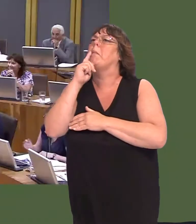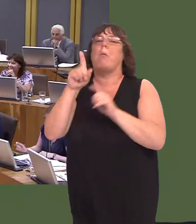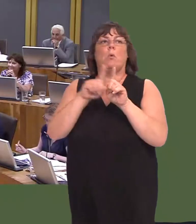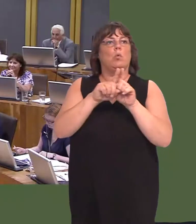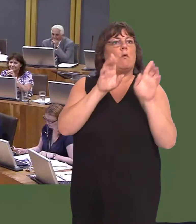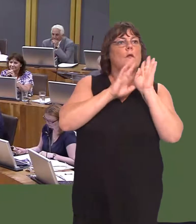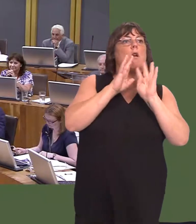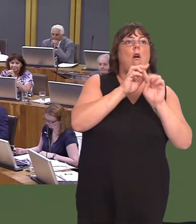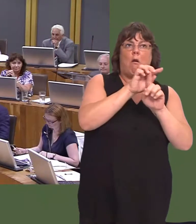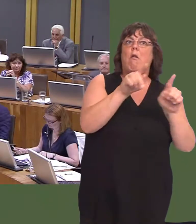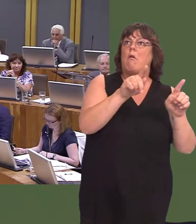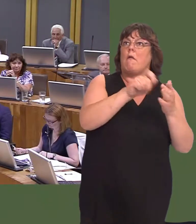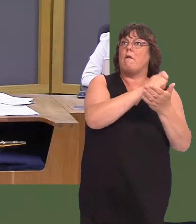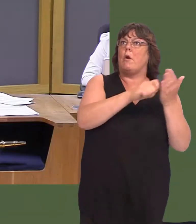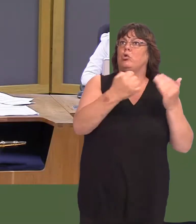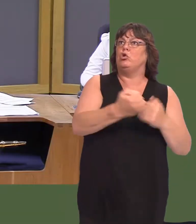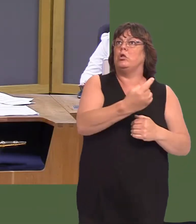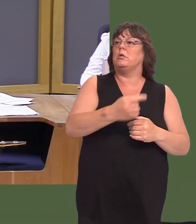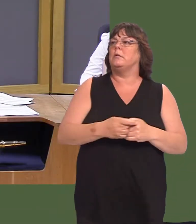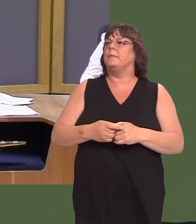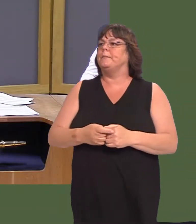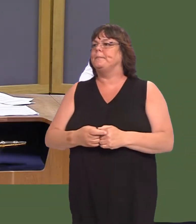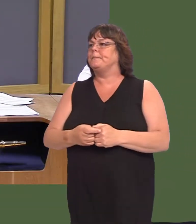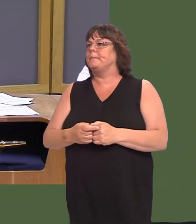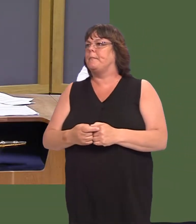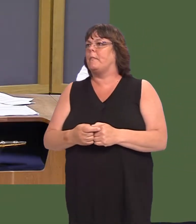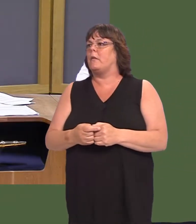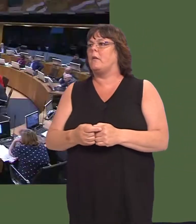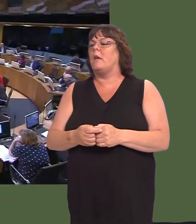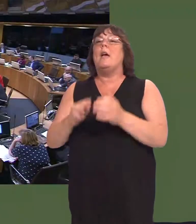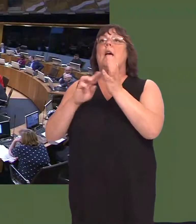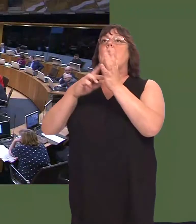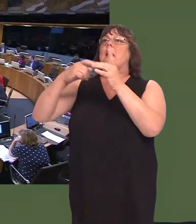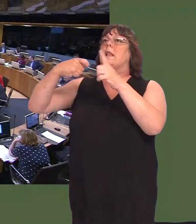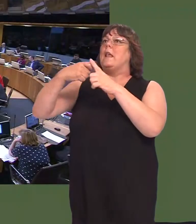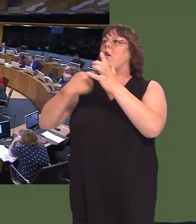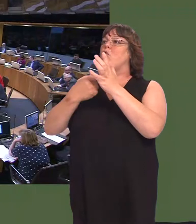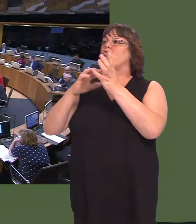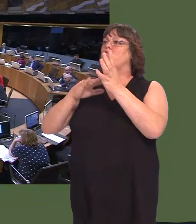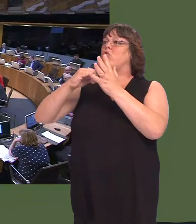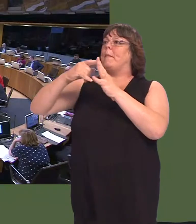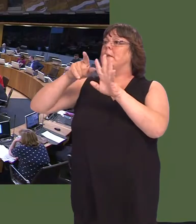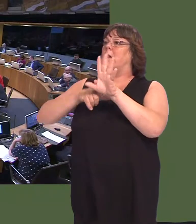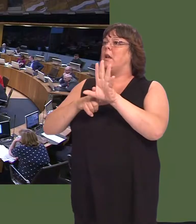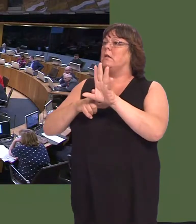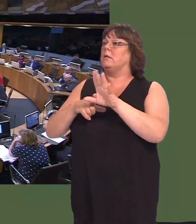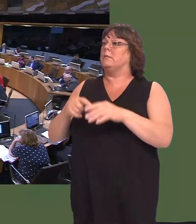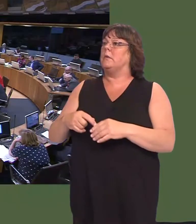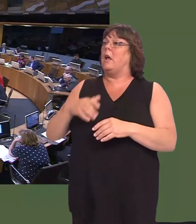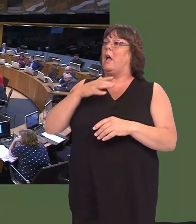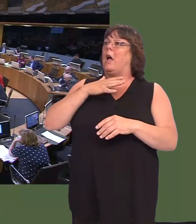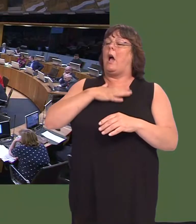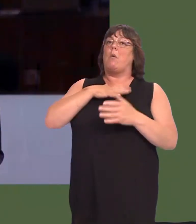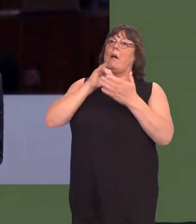Nick Ramsay: First Minister, Iím happy to be vocal in favour of the devolution of air